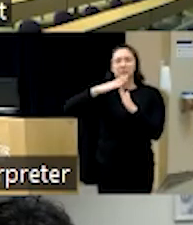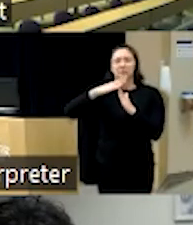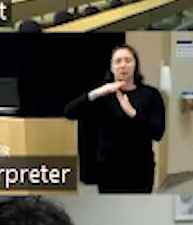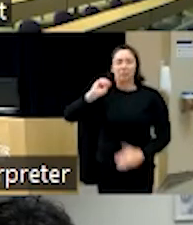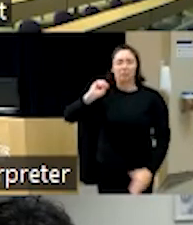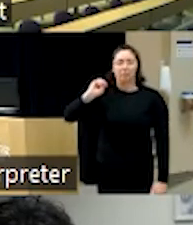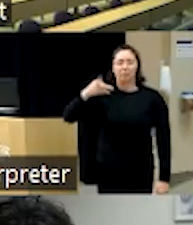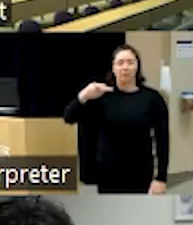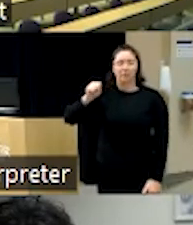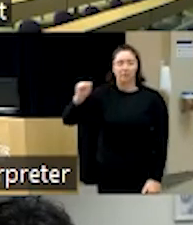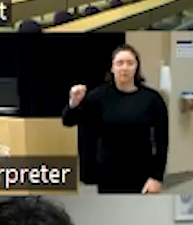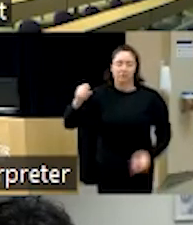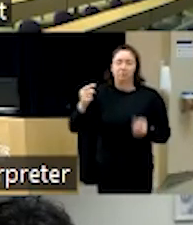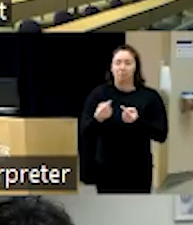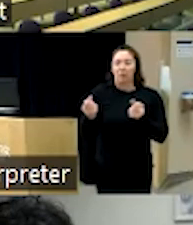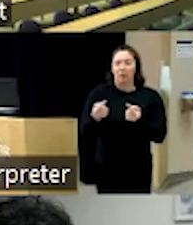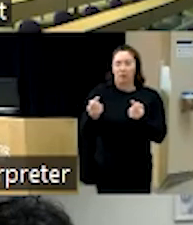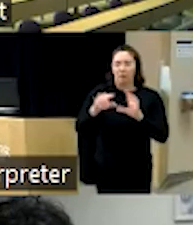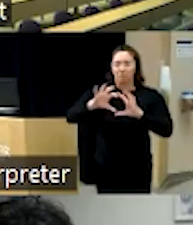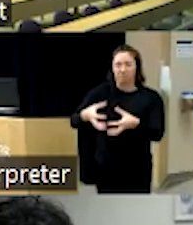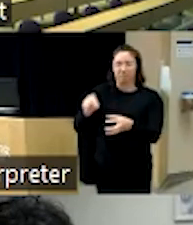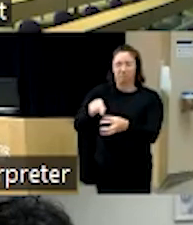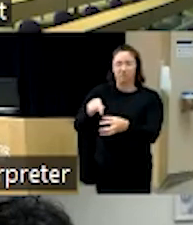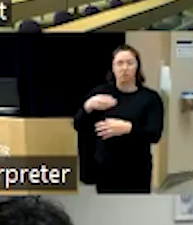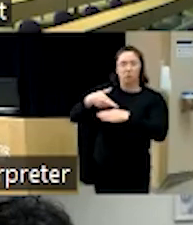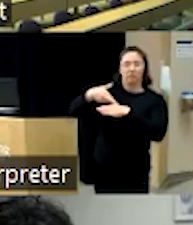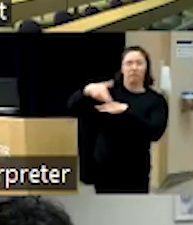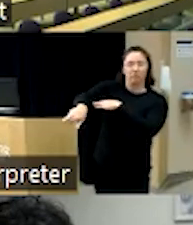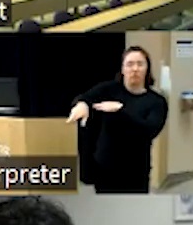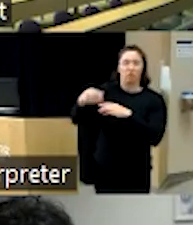chronic pain so we are sort of a referral center for complex cases